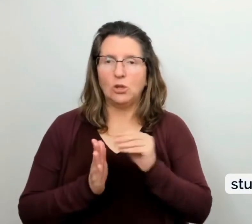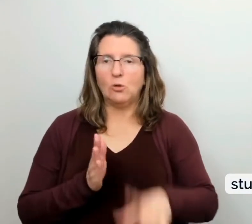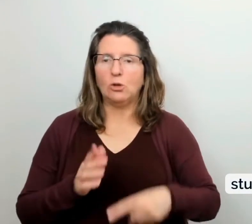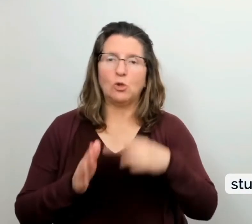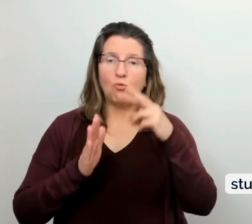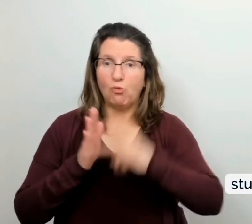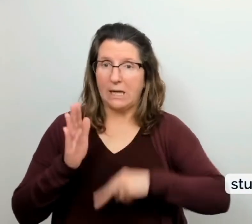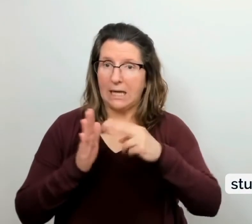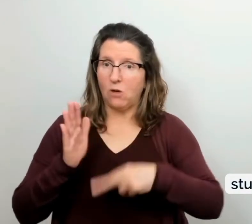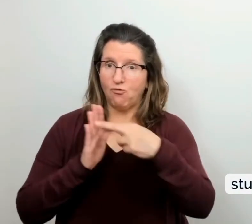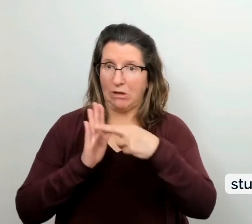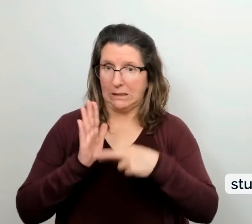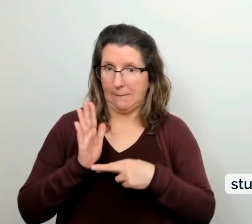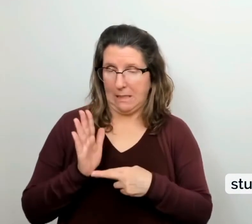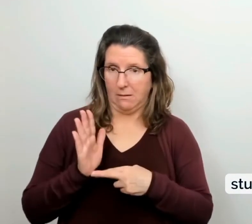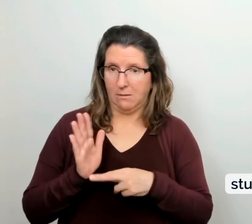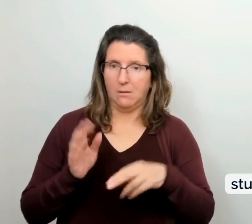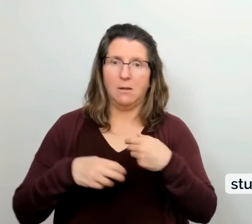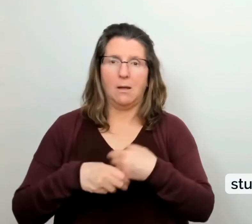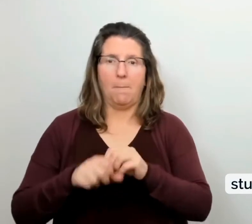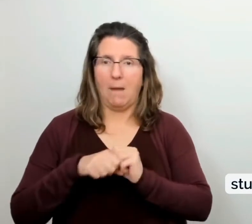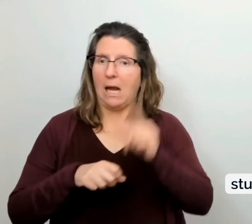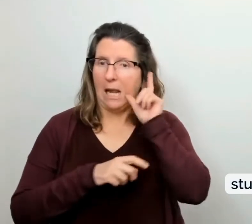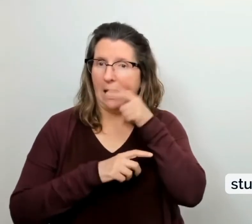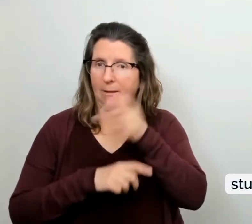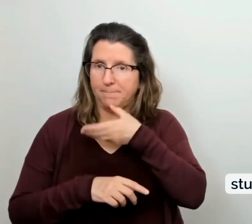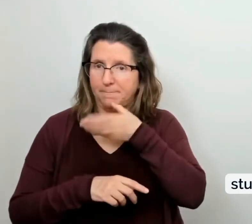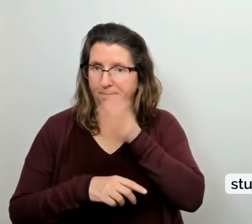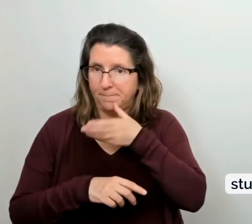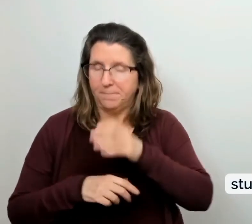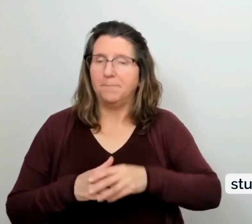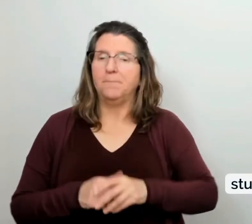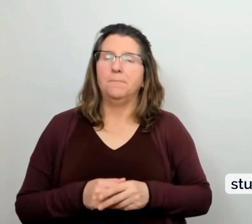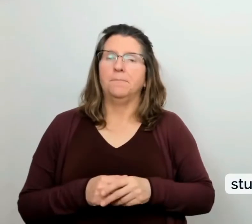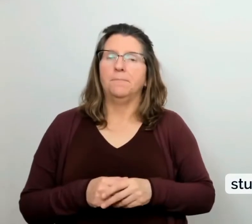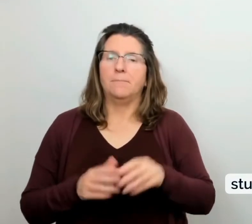I did an activity where I asked the students to read a recipe for making lemonade.